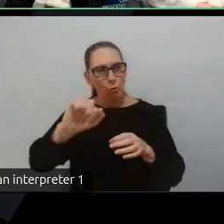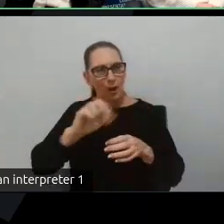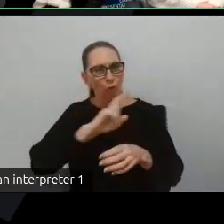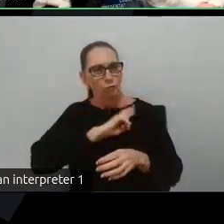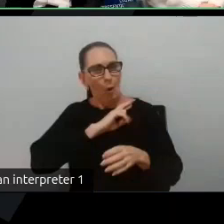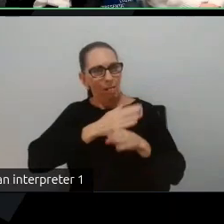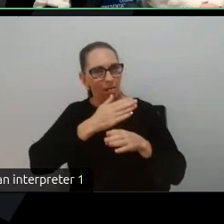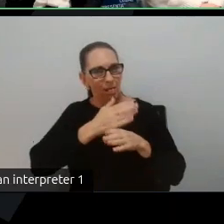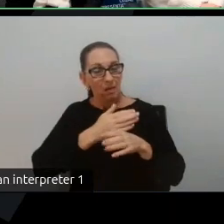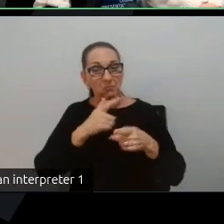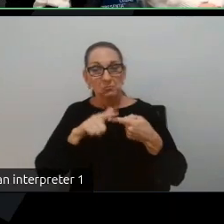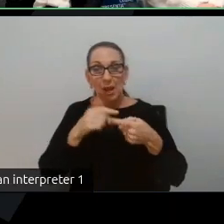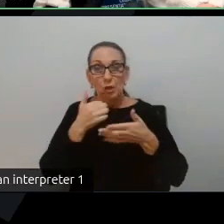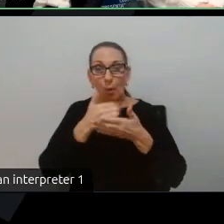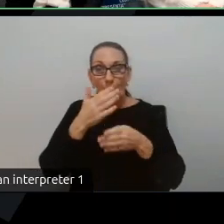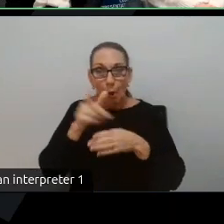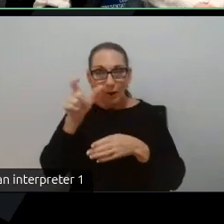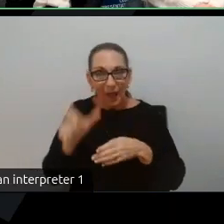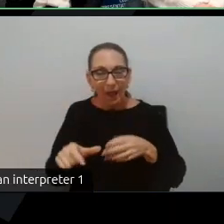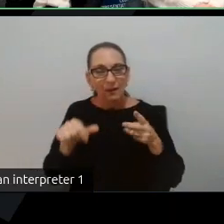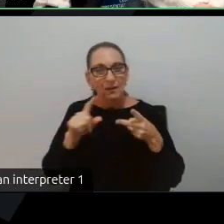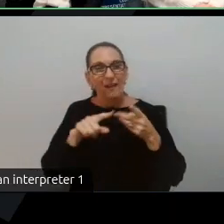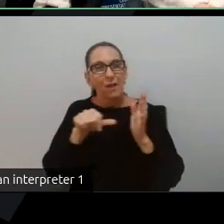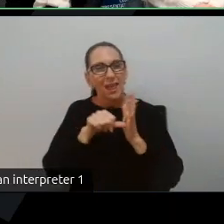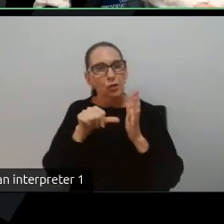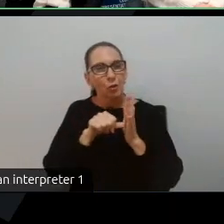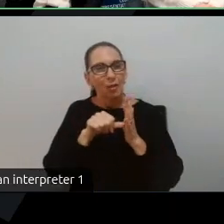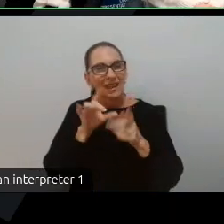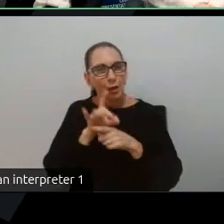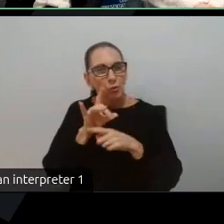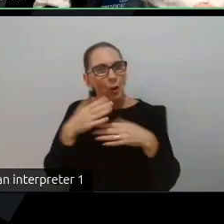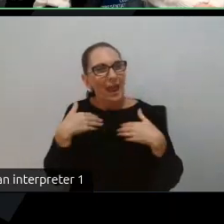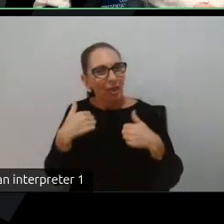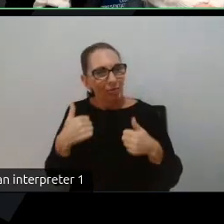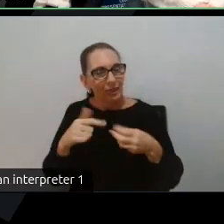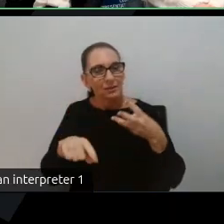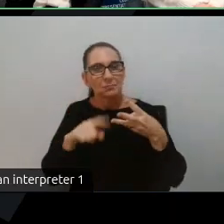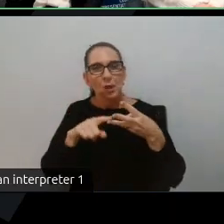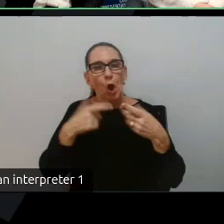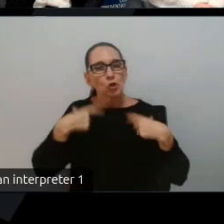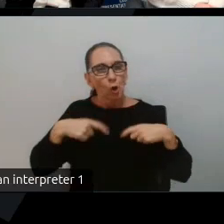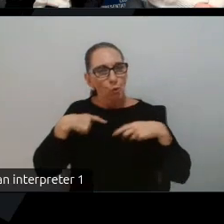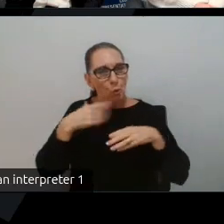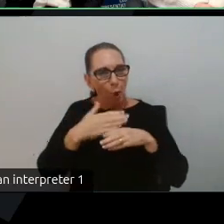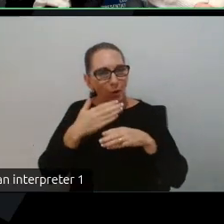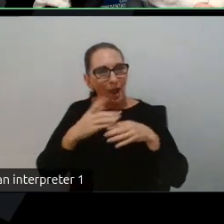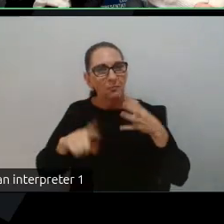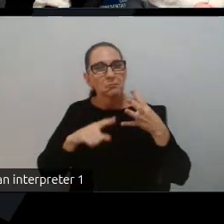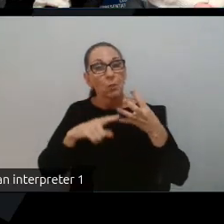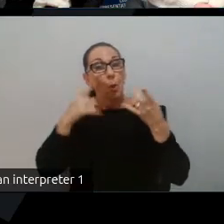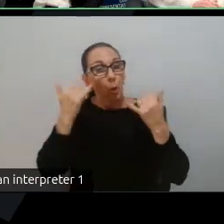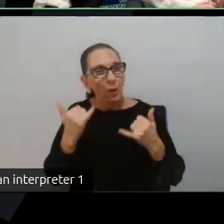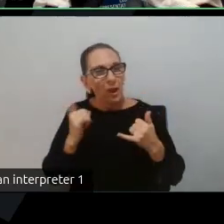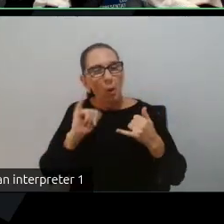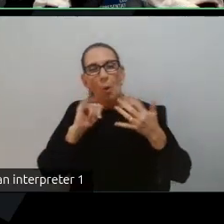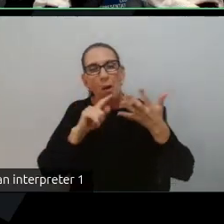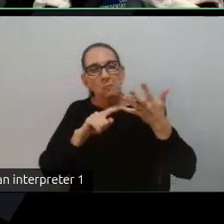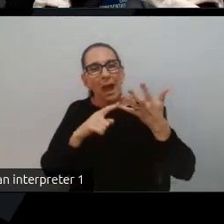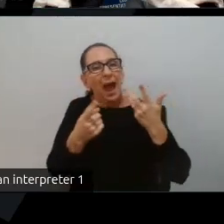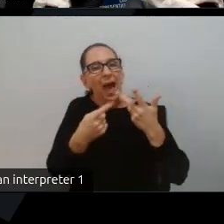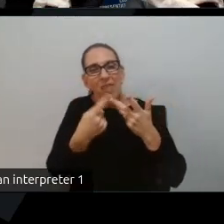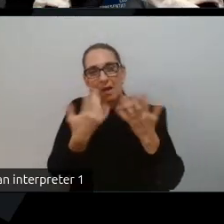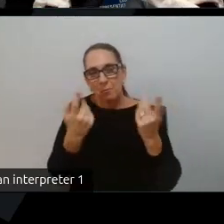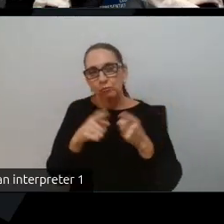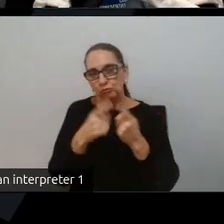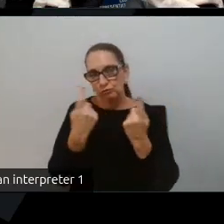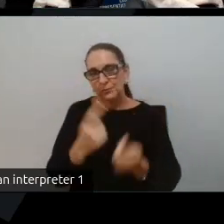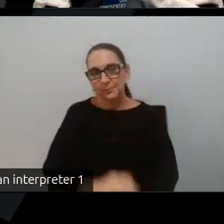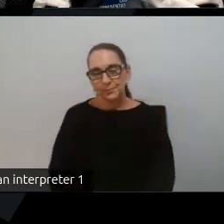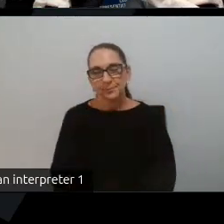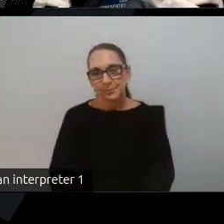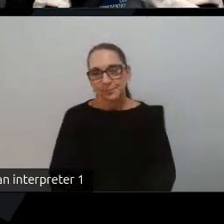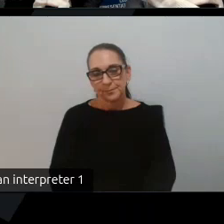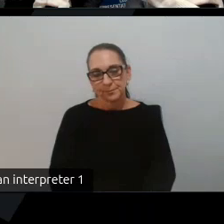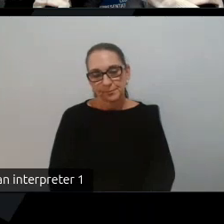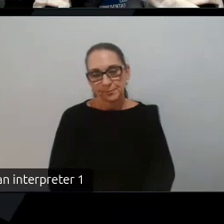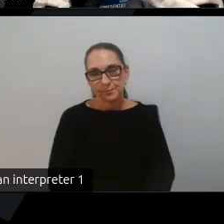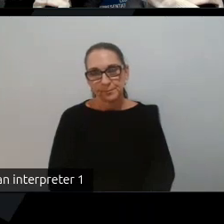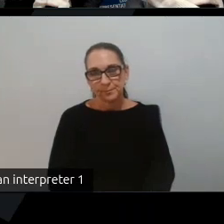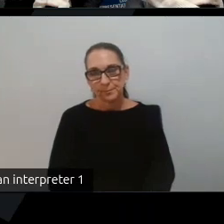financial counsellor or health education worker, social worker, lawyer or other.